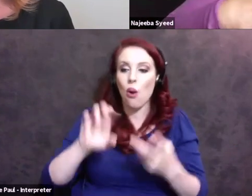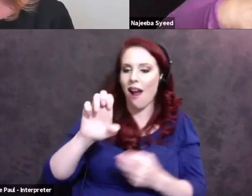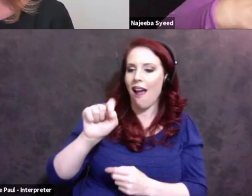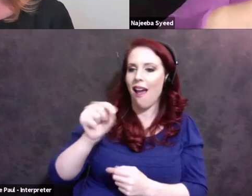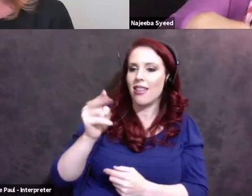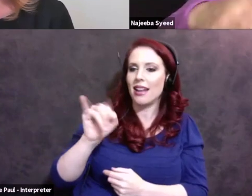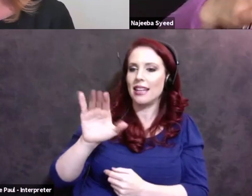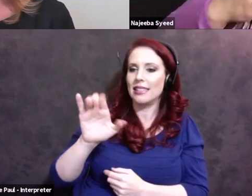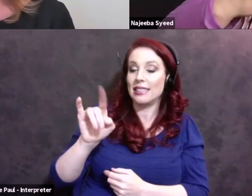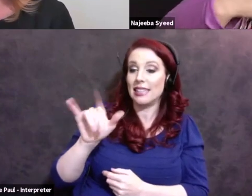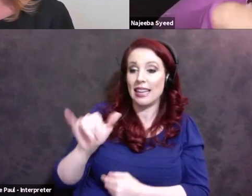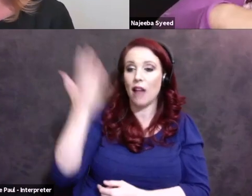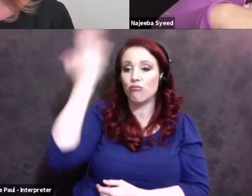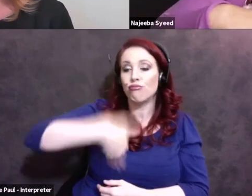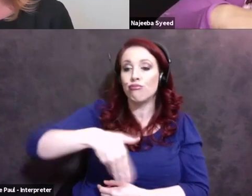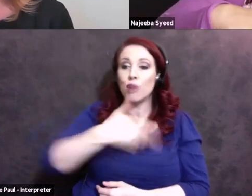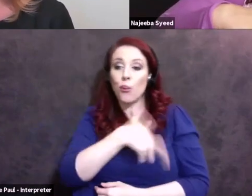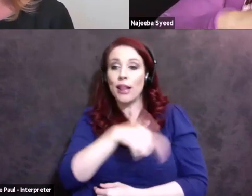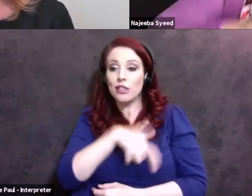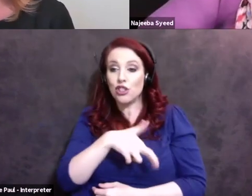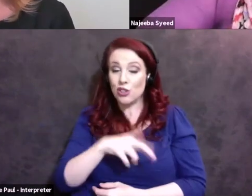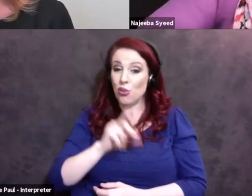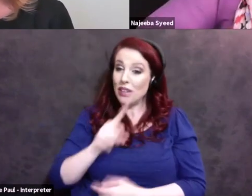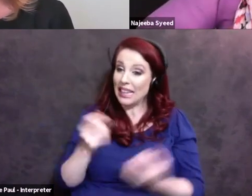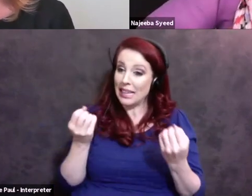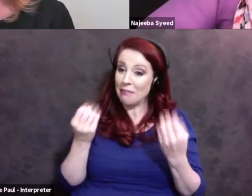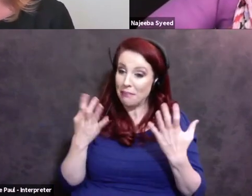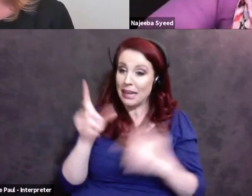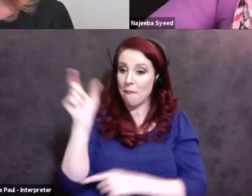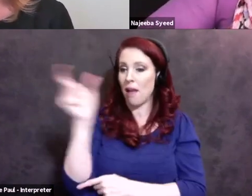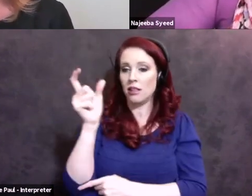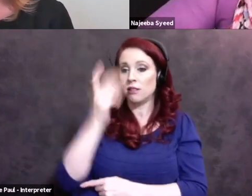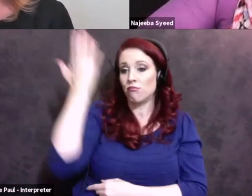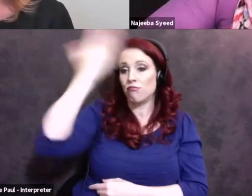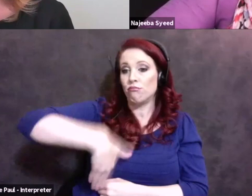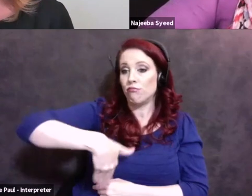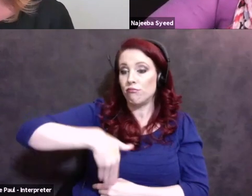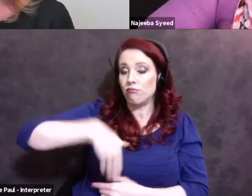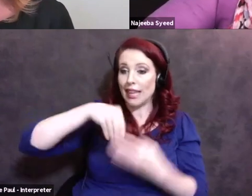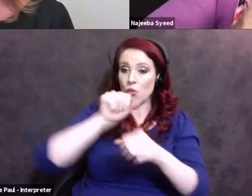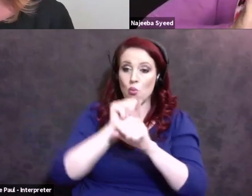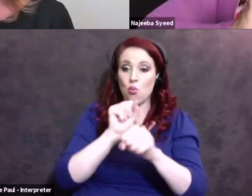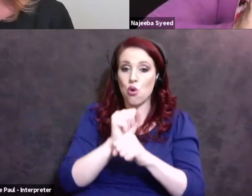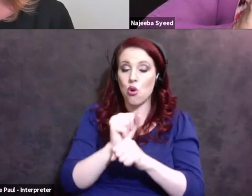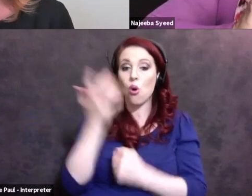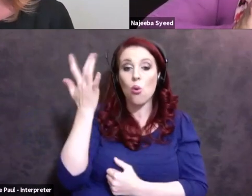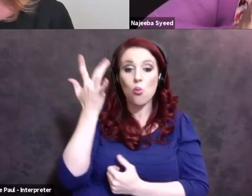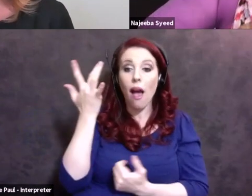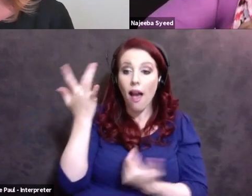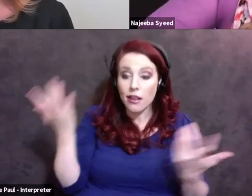religion, so many Muslims are invisible in the workplace because of the fact as managers